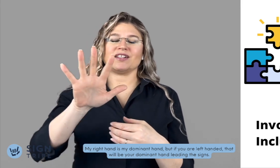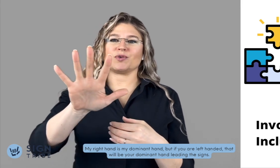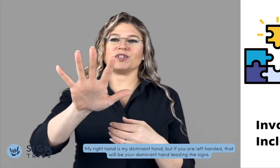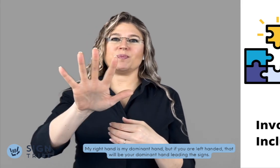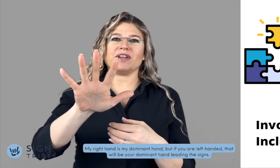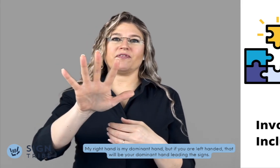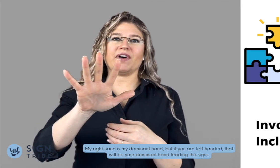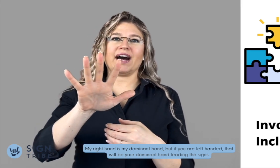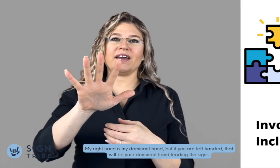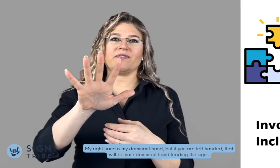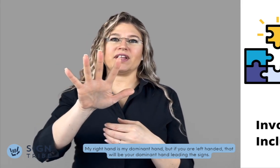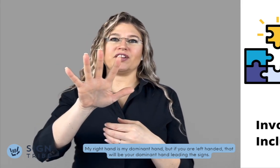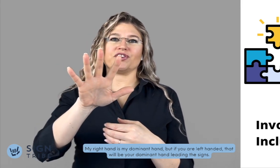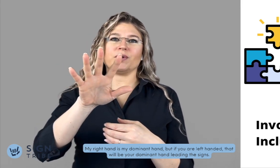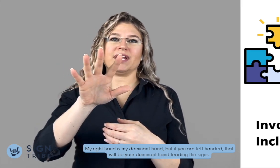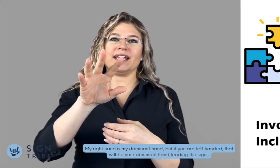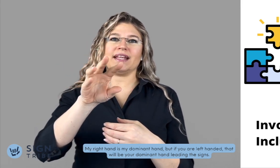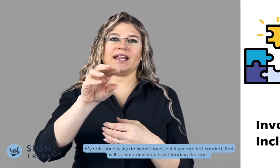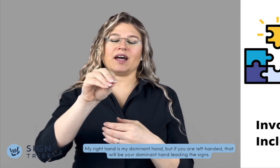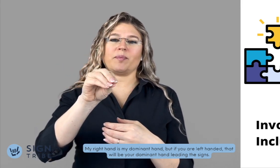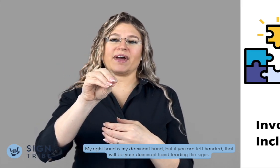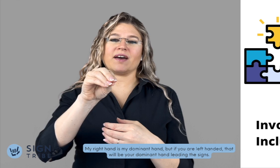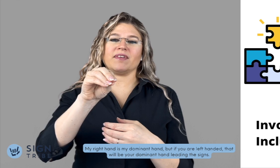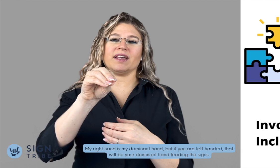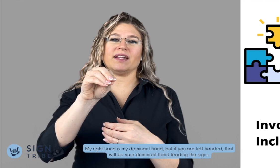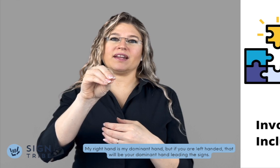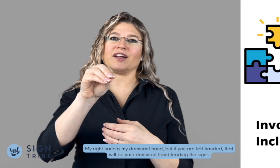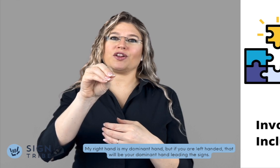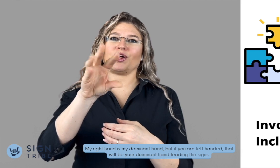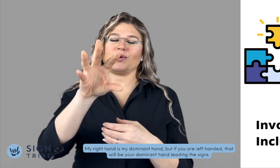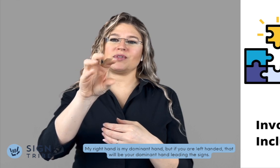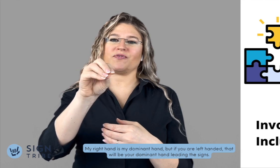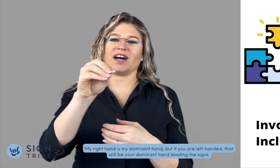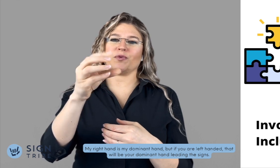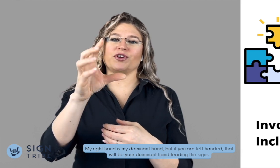is going to be in a five, and then you're going to end up having it in a closed five where your